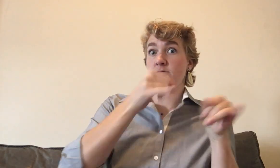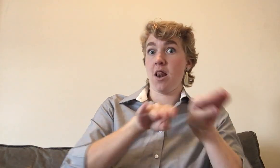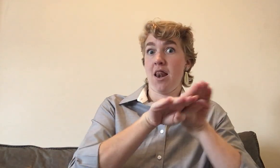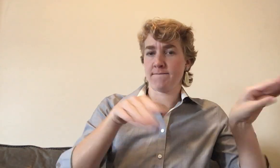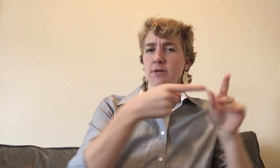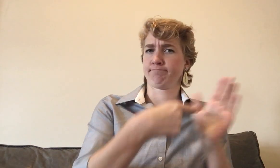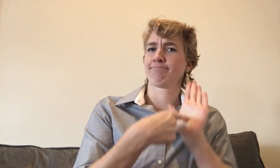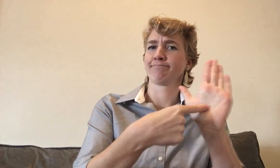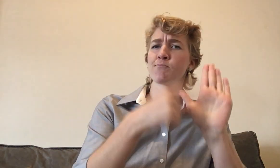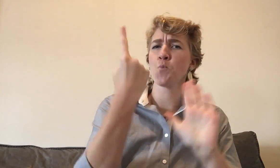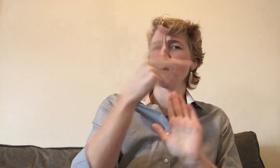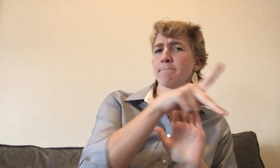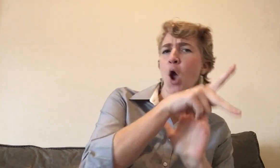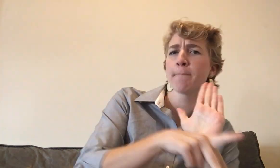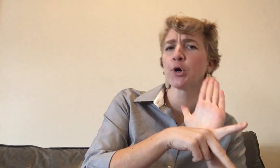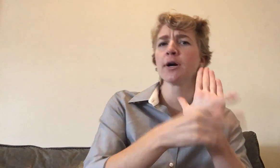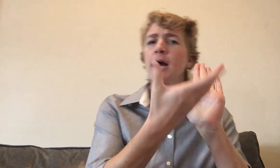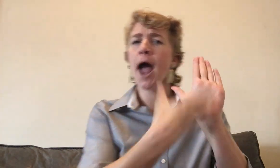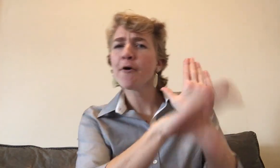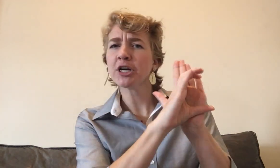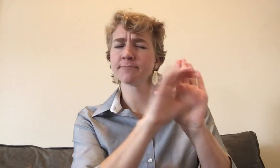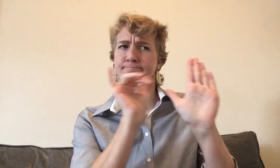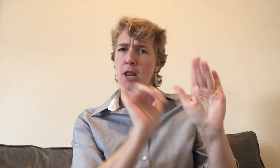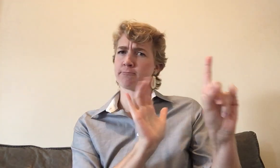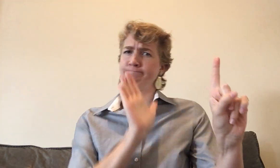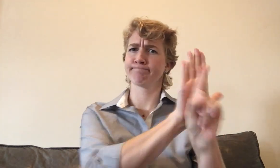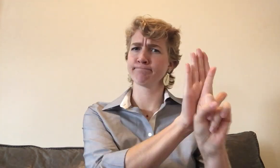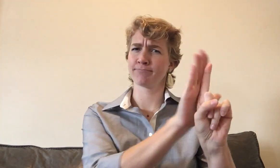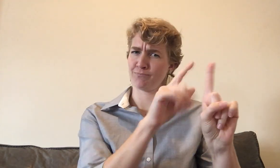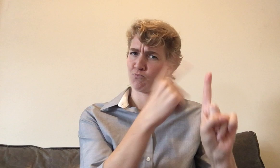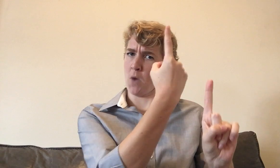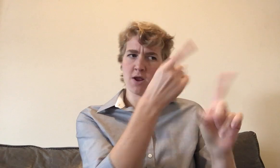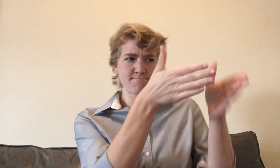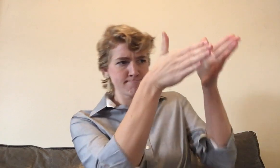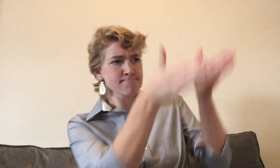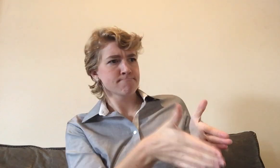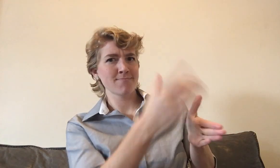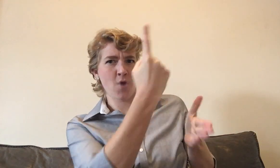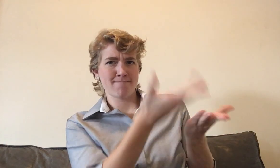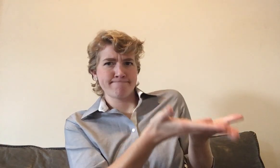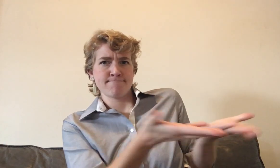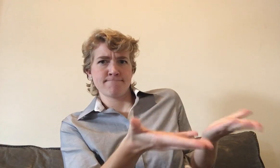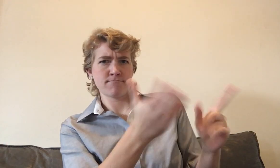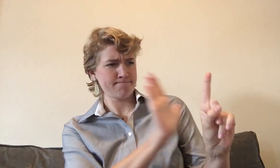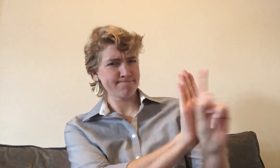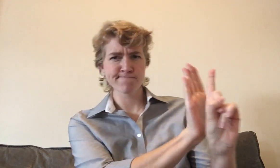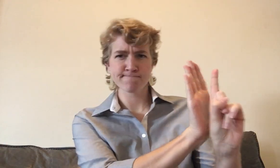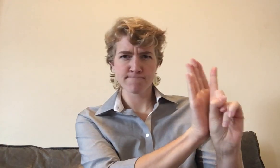Individual-level predicates indicate a property that is inherent to an individual entity,